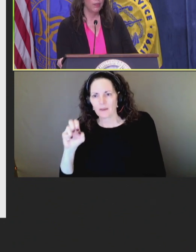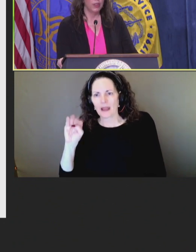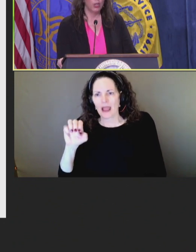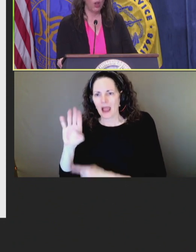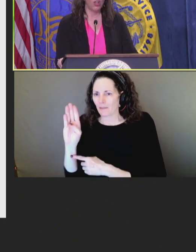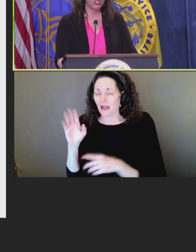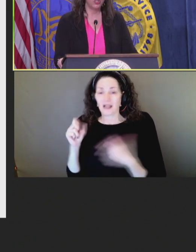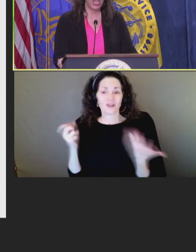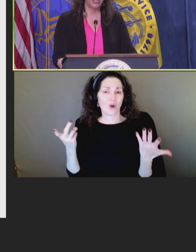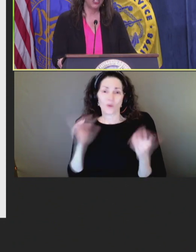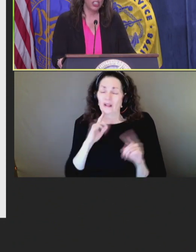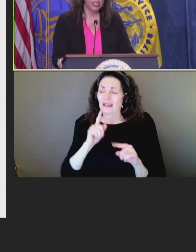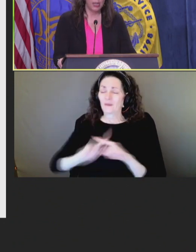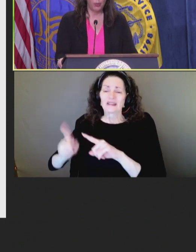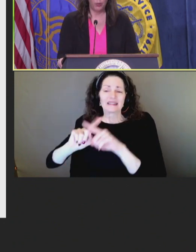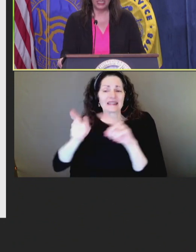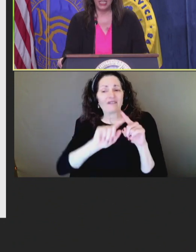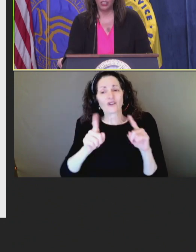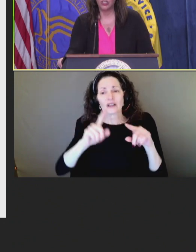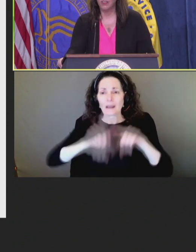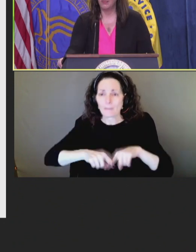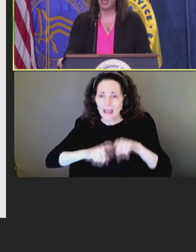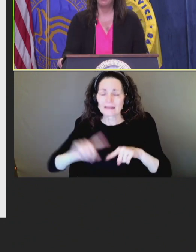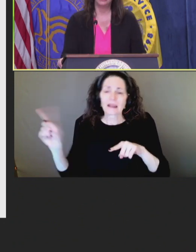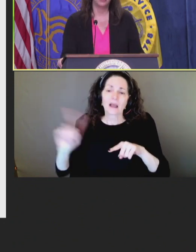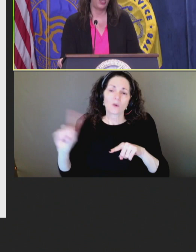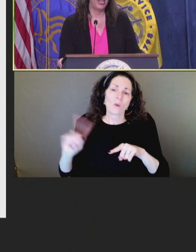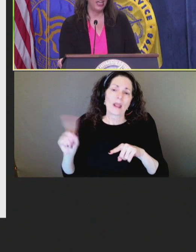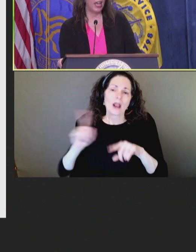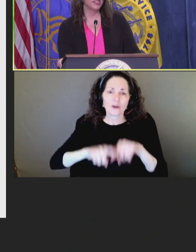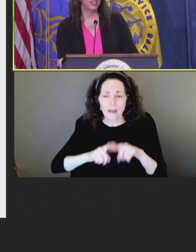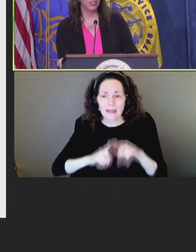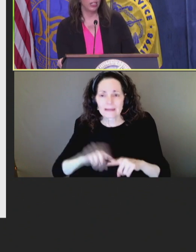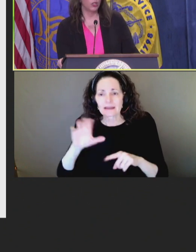There were also challenges implementing nirsevimab in the IIS and electronic